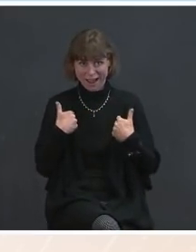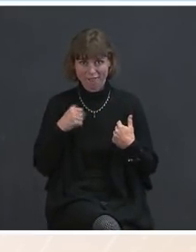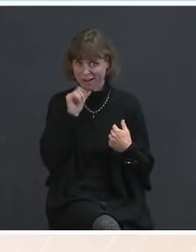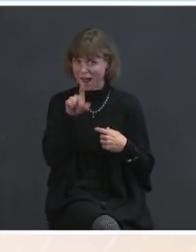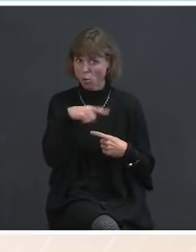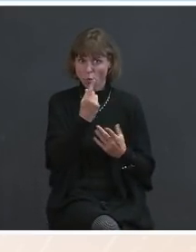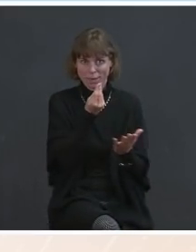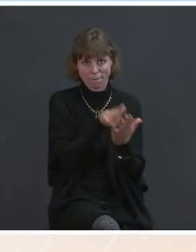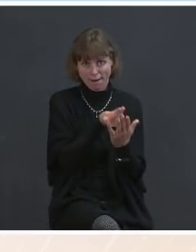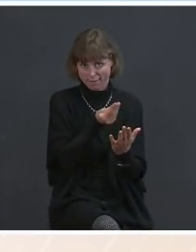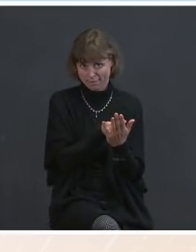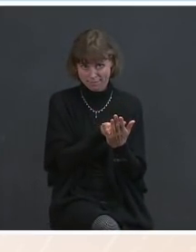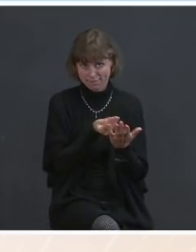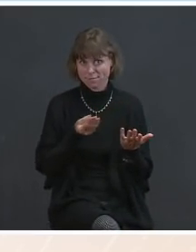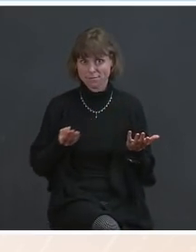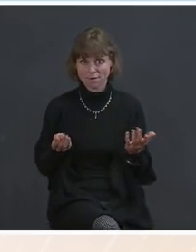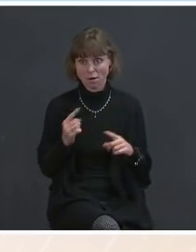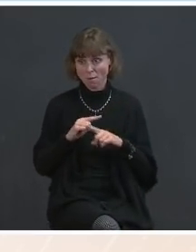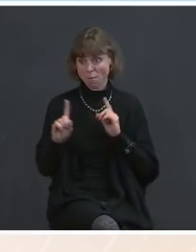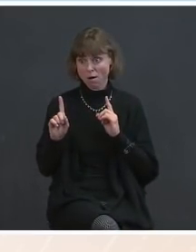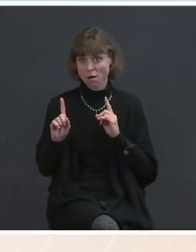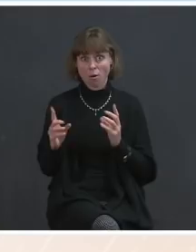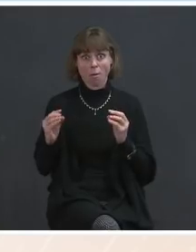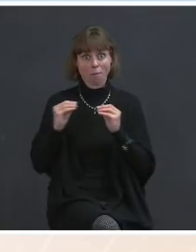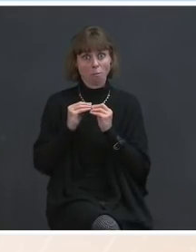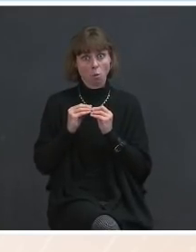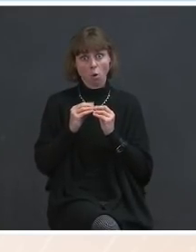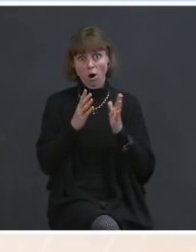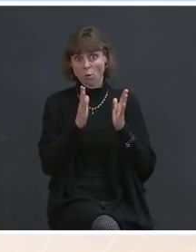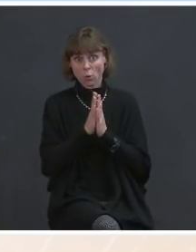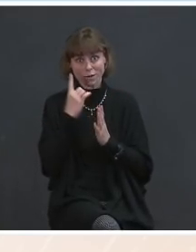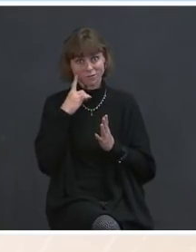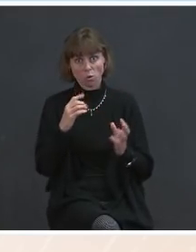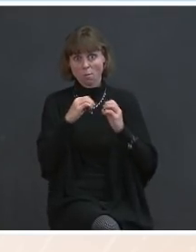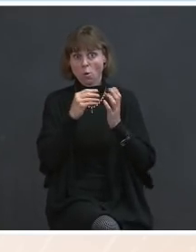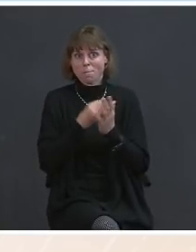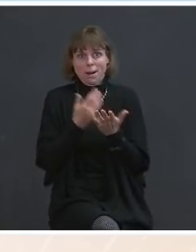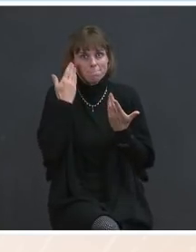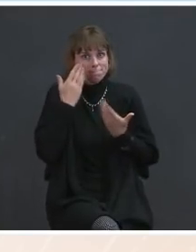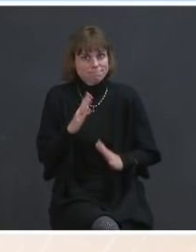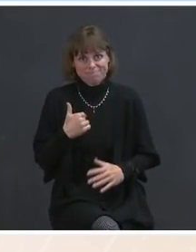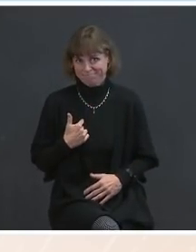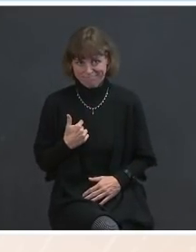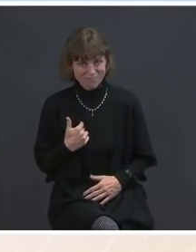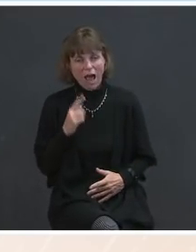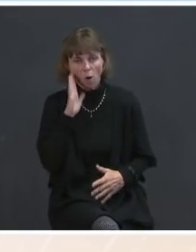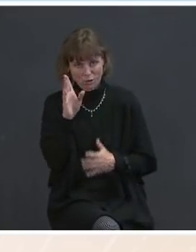But I'm not aware of additional requests for immediate funding. I'm happy to check on that as well. The Press: And then one absolute last question.